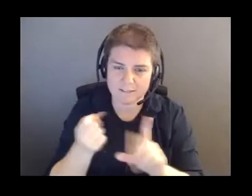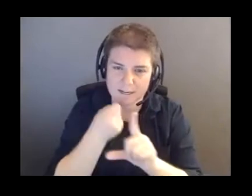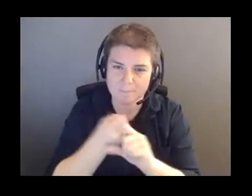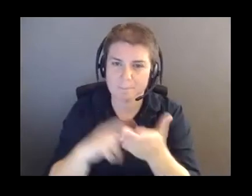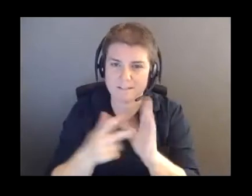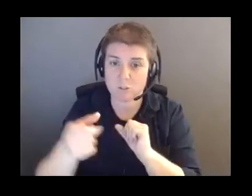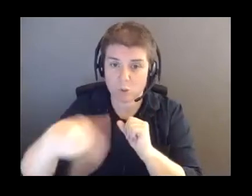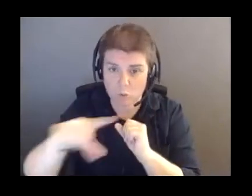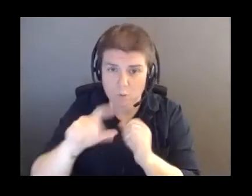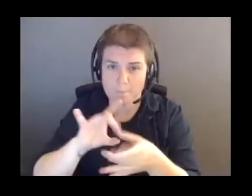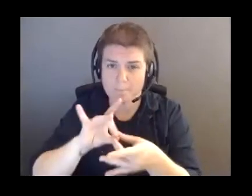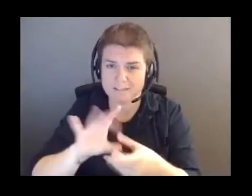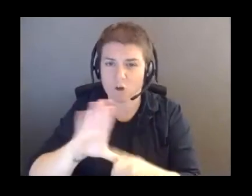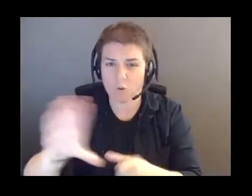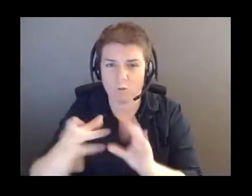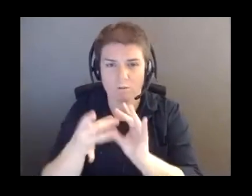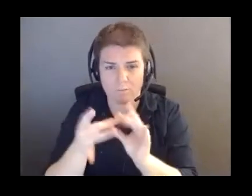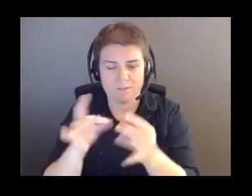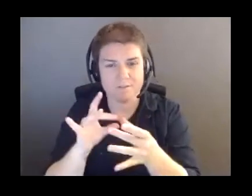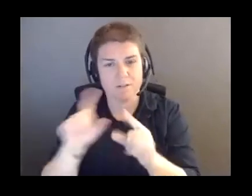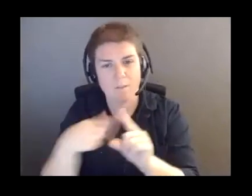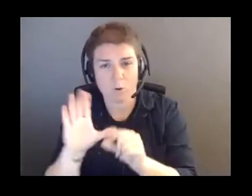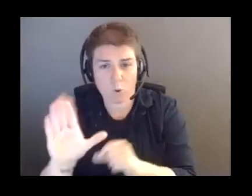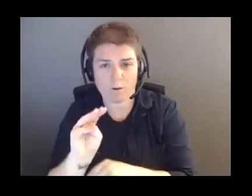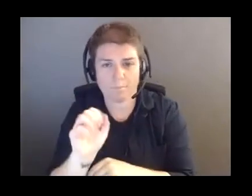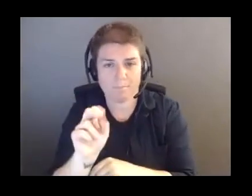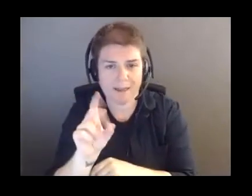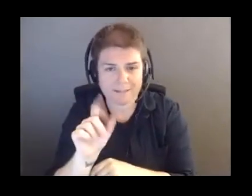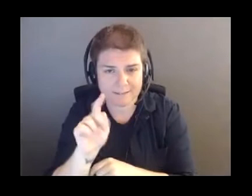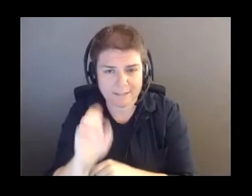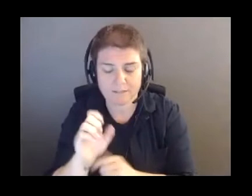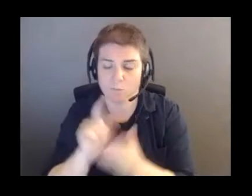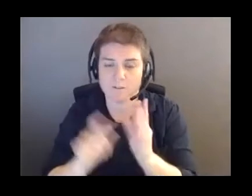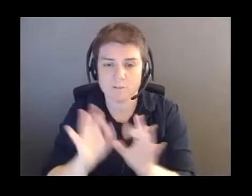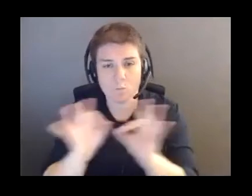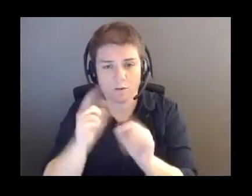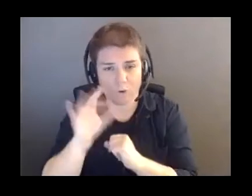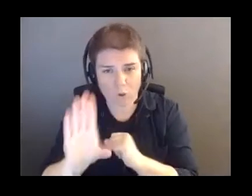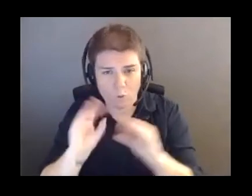what you tell us about your mandate, what is important to your organization, and how